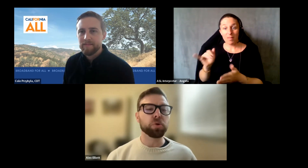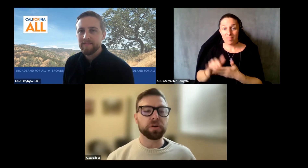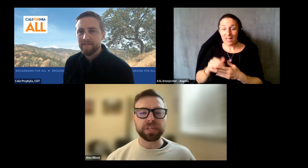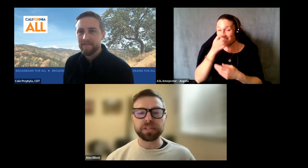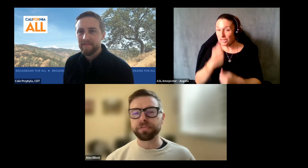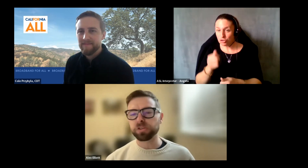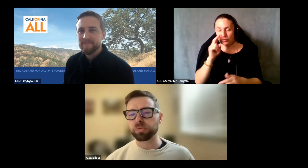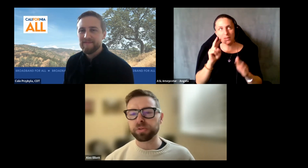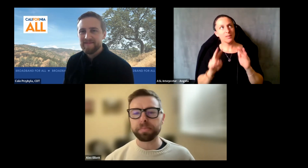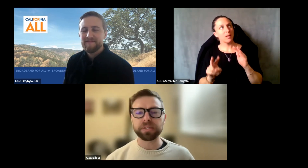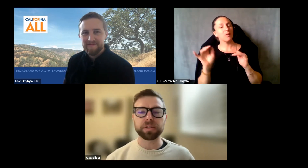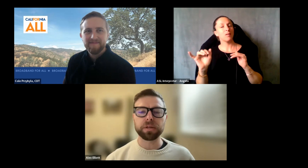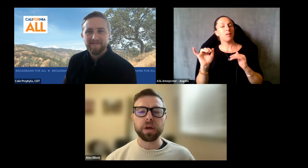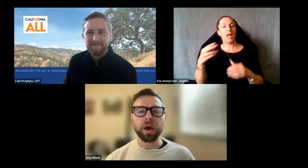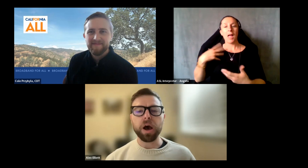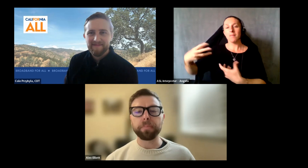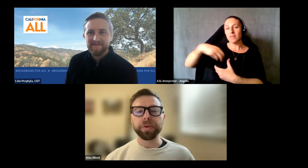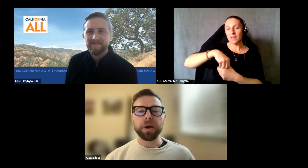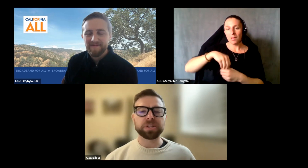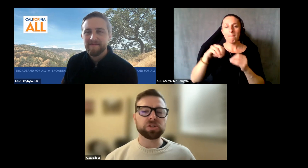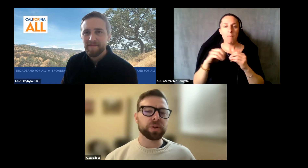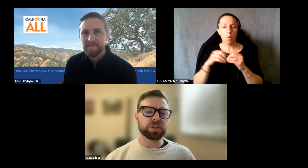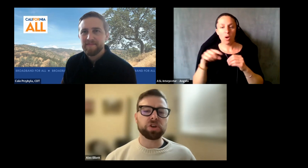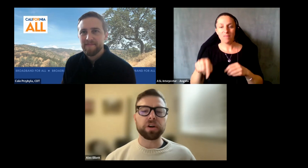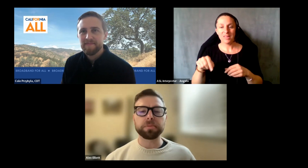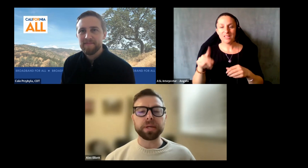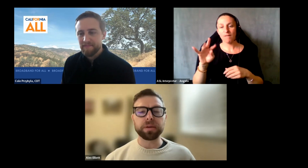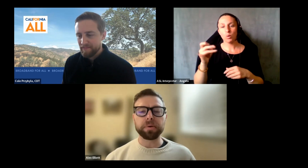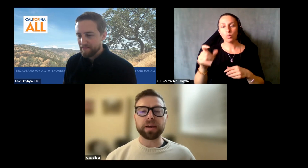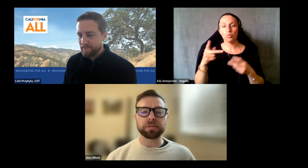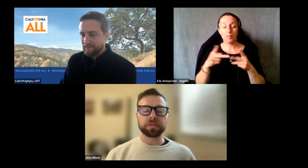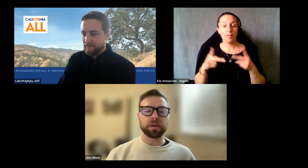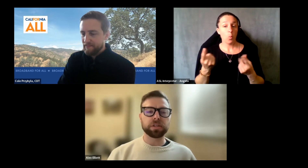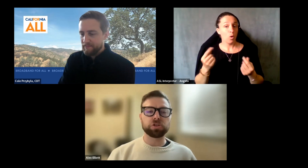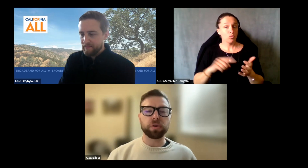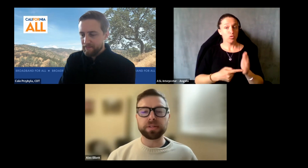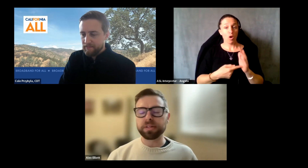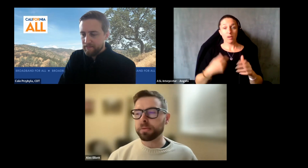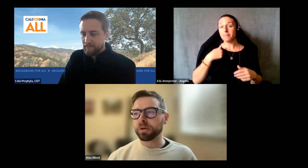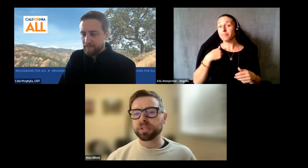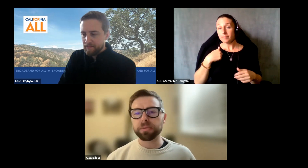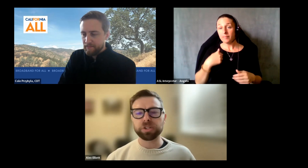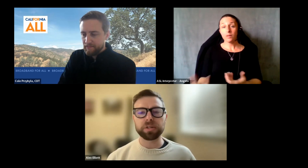more of these virtual spaces. But just what started me as to join the Disabilities Commission